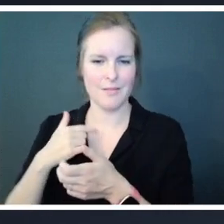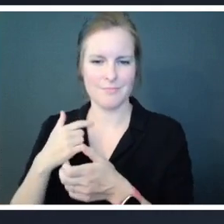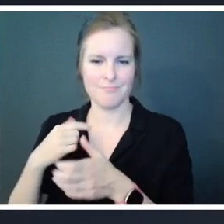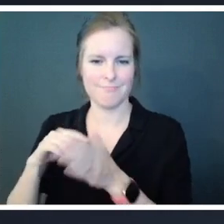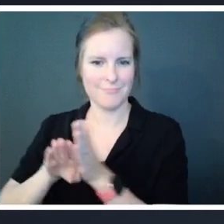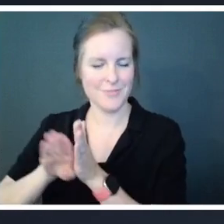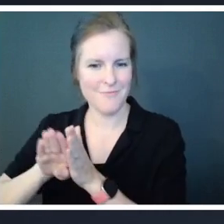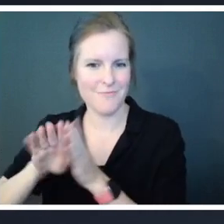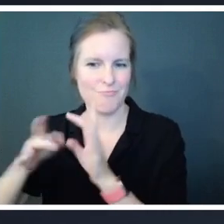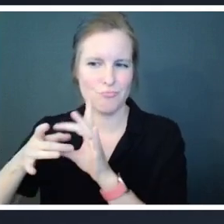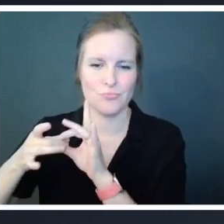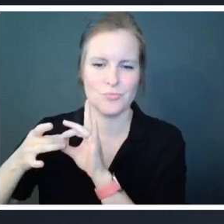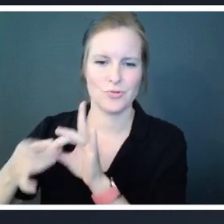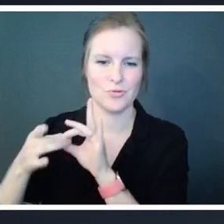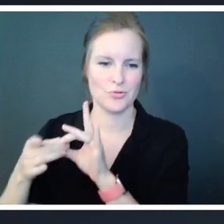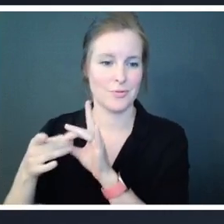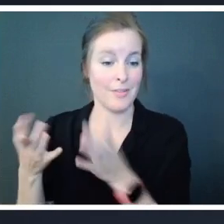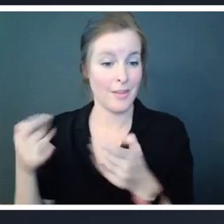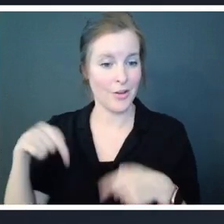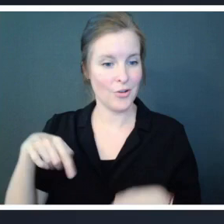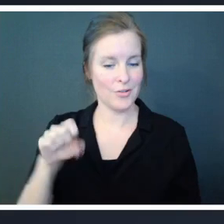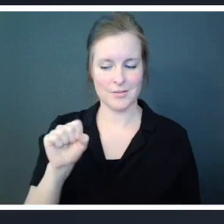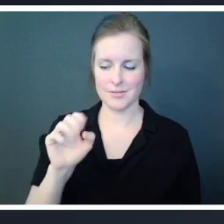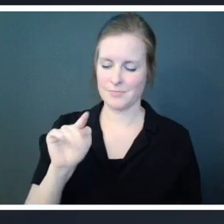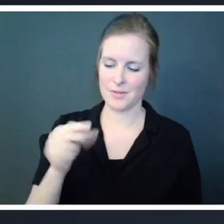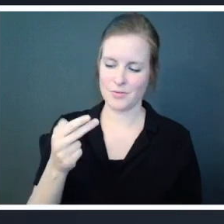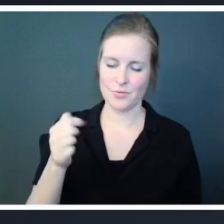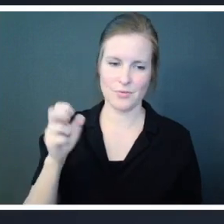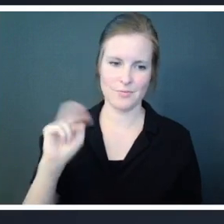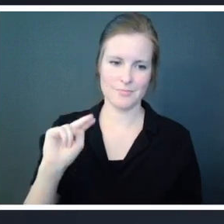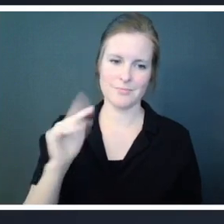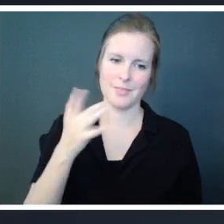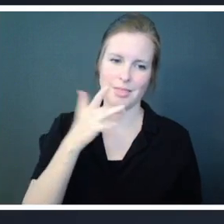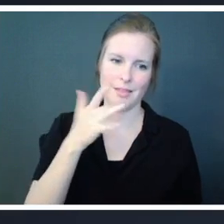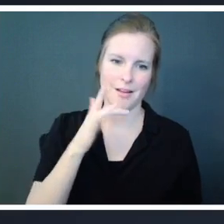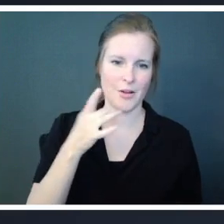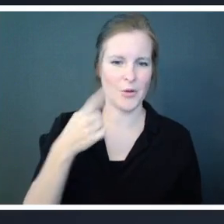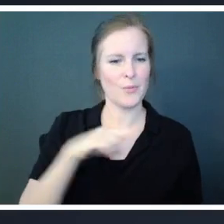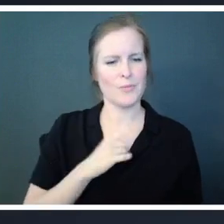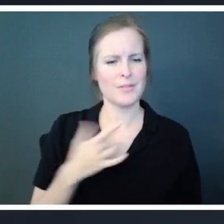because we already have many of us this pattern of working together and sort of we know each